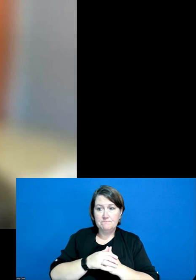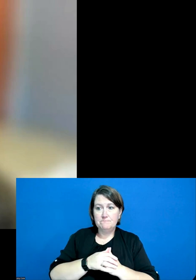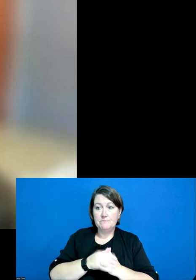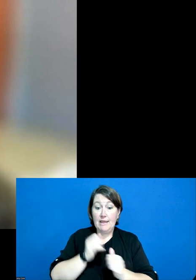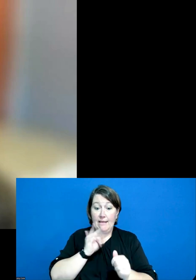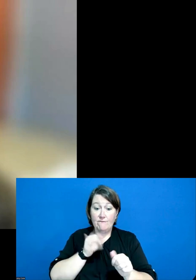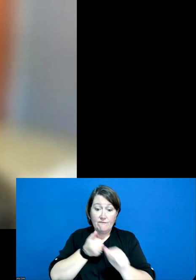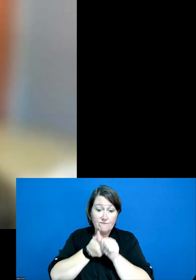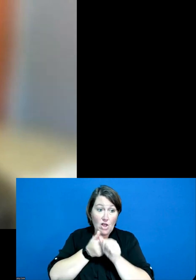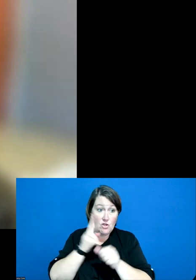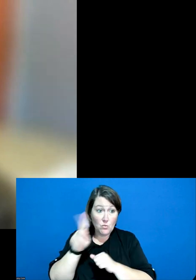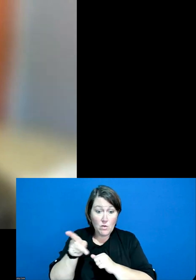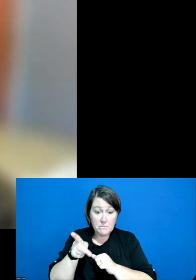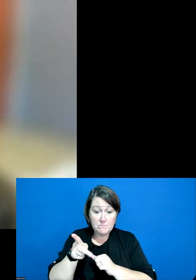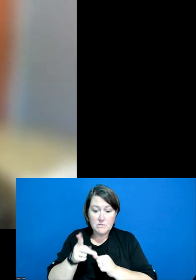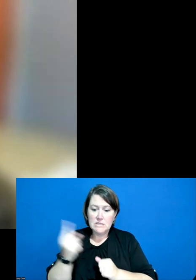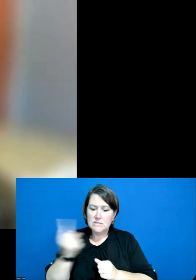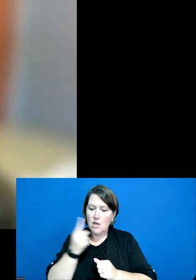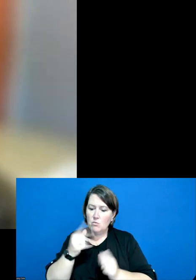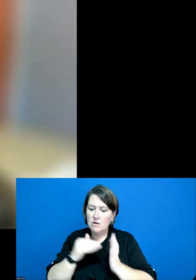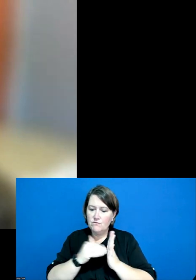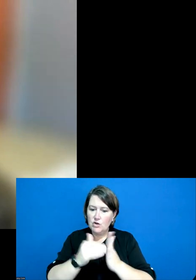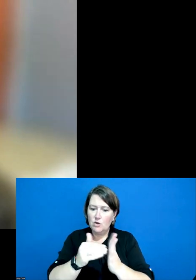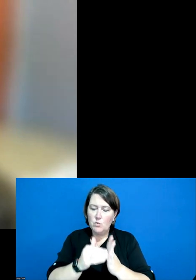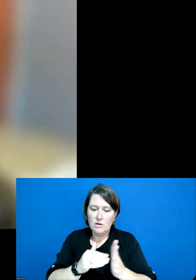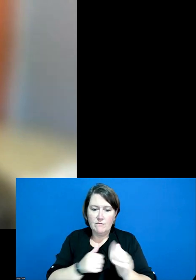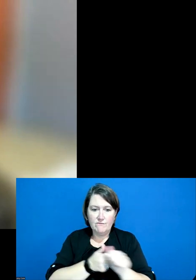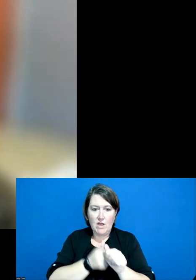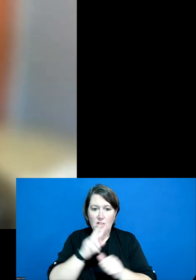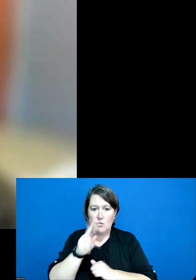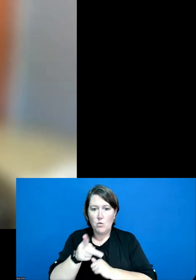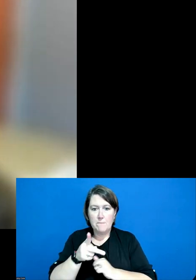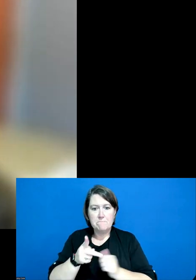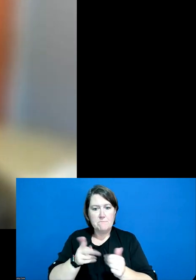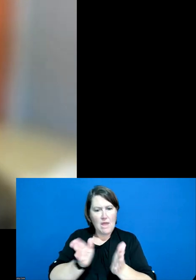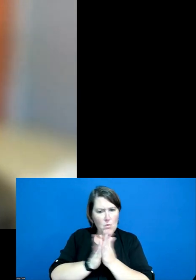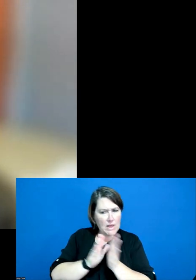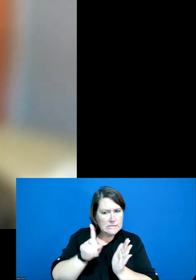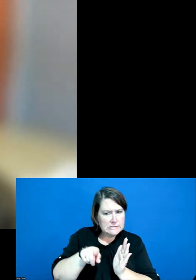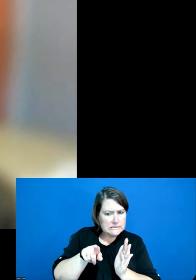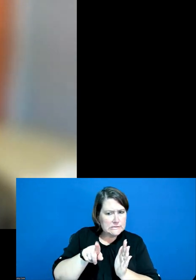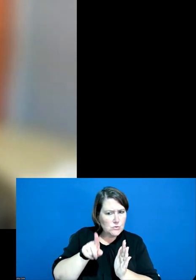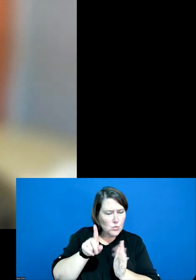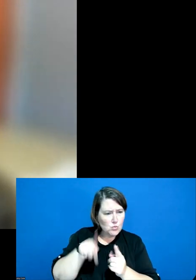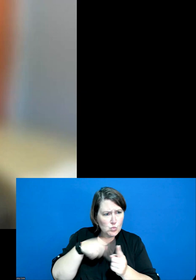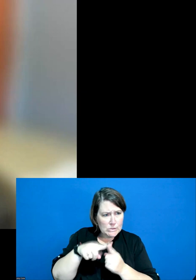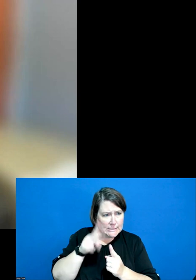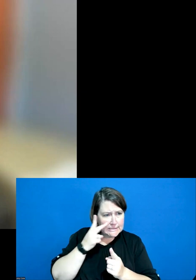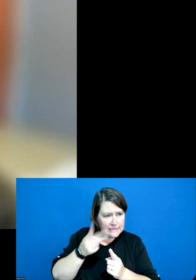if somebody who needs frequent follow up, I'll be I'll ask them like, when do I need to see you again just to make sure that they